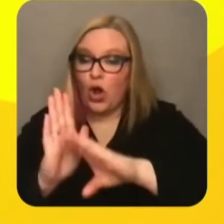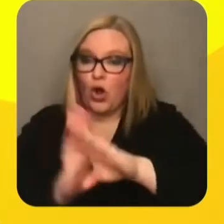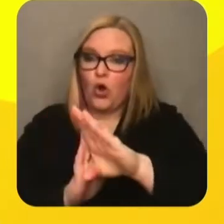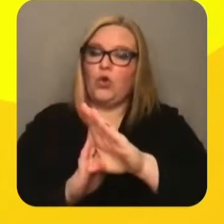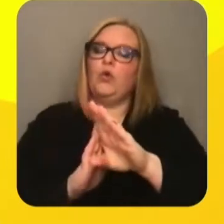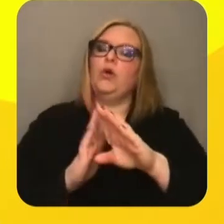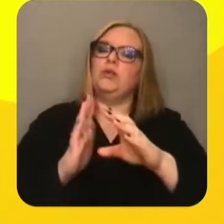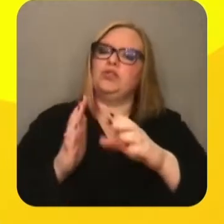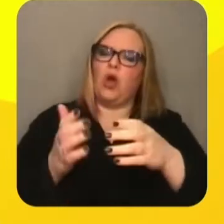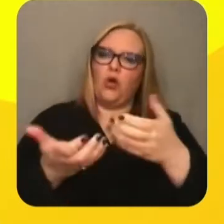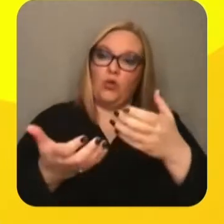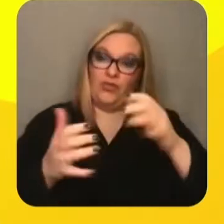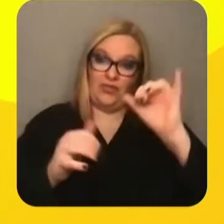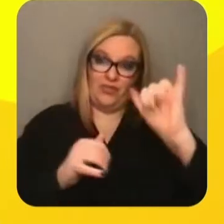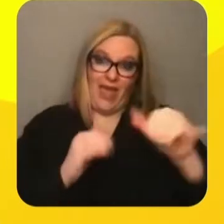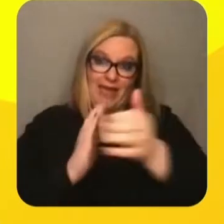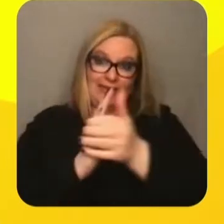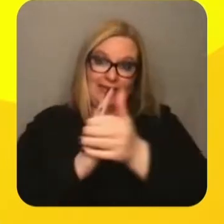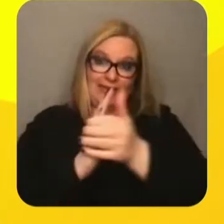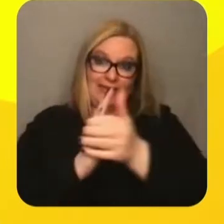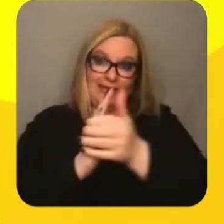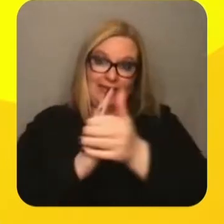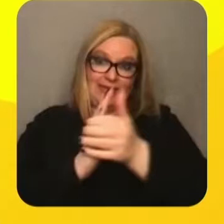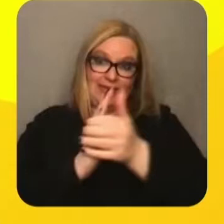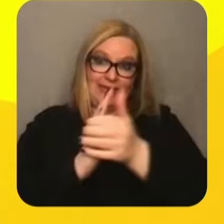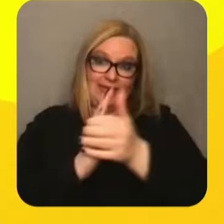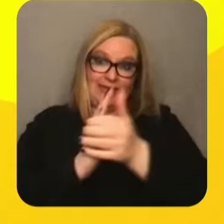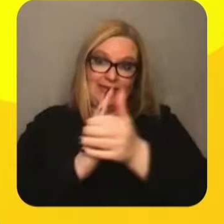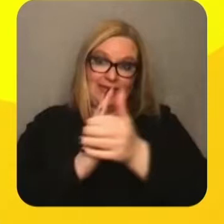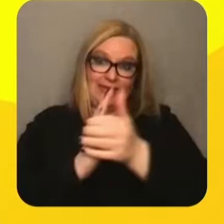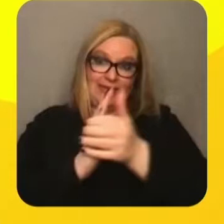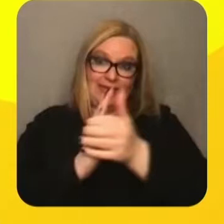through our leadership pipeline and that depth report has truly allowed